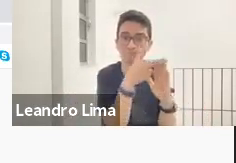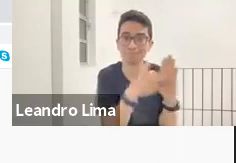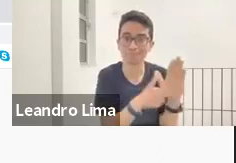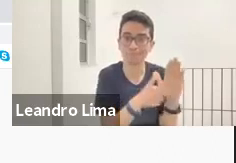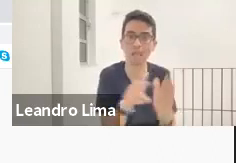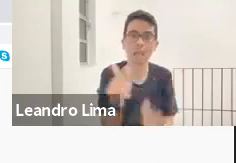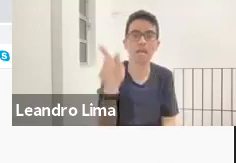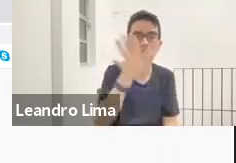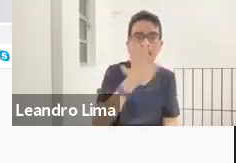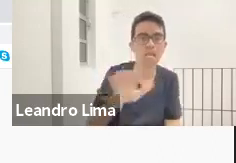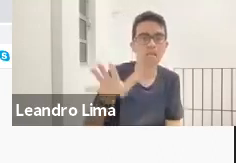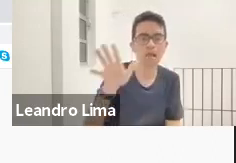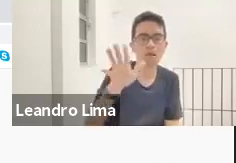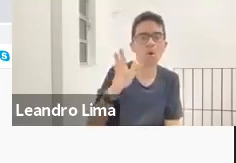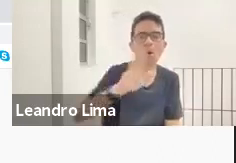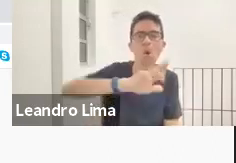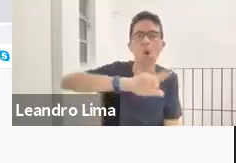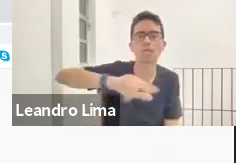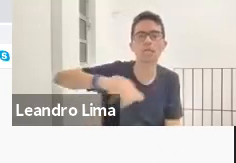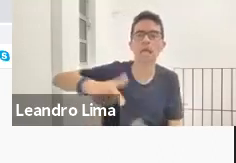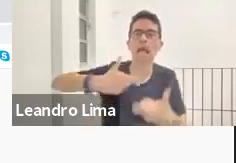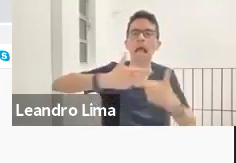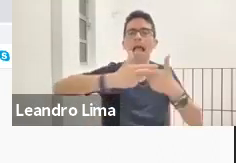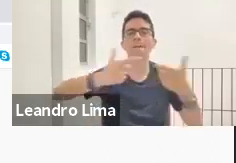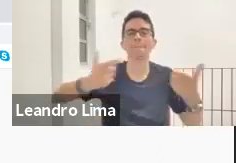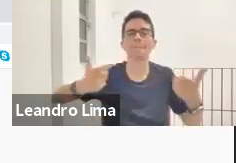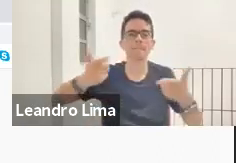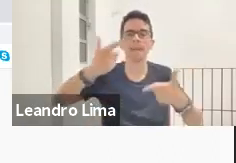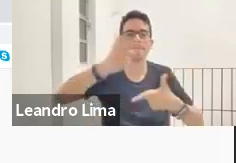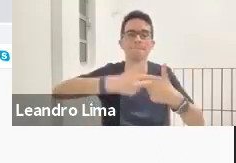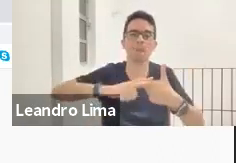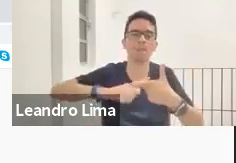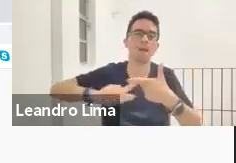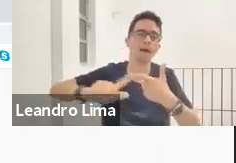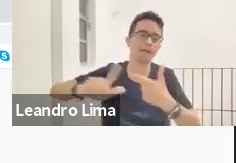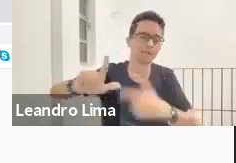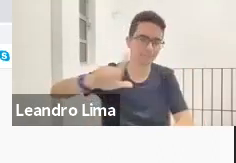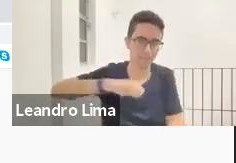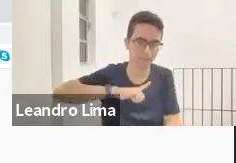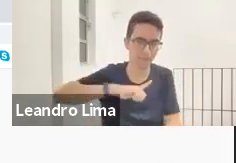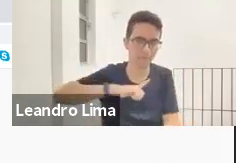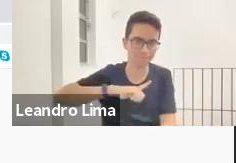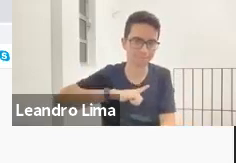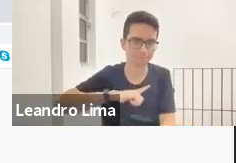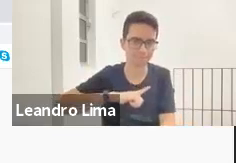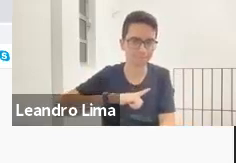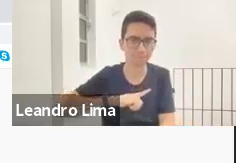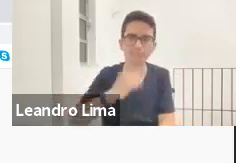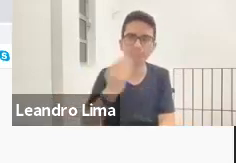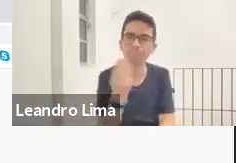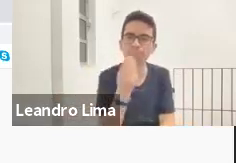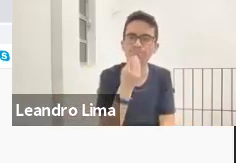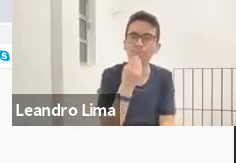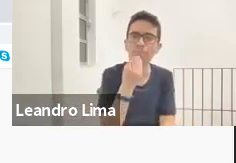generalizations are their progressive colleges. ducation ducation conservative school ducation conservative school, or conservative school. We're trying to move these people in there to change them